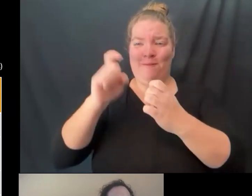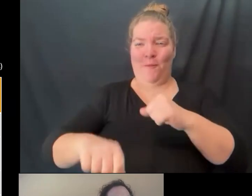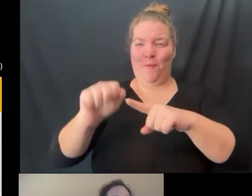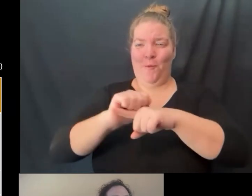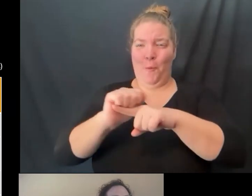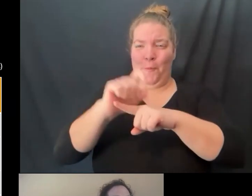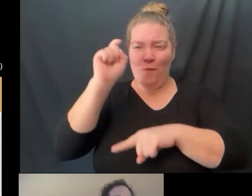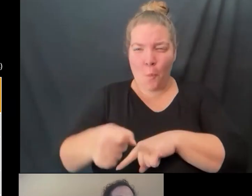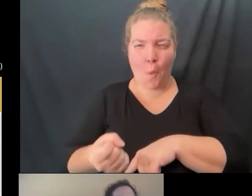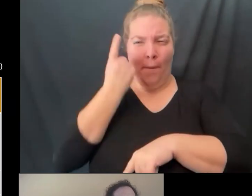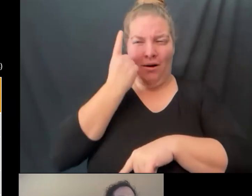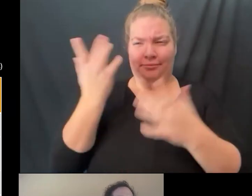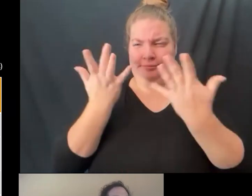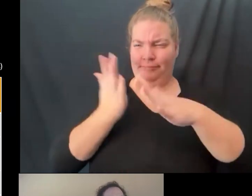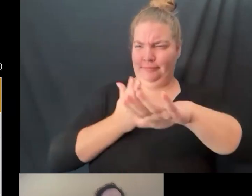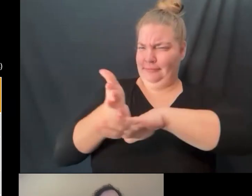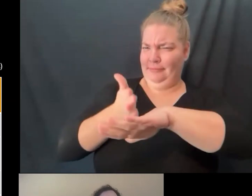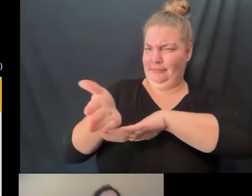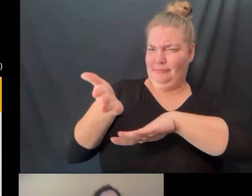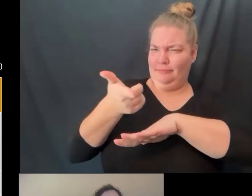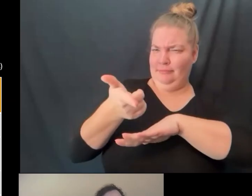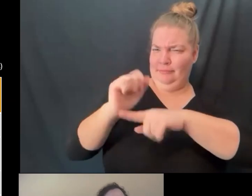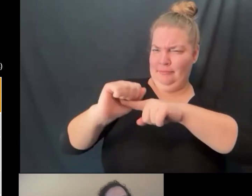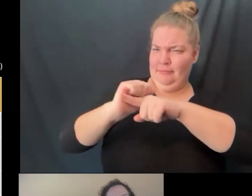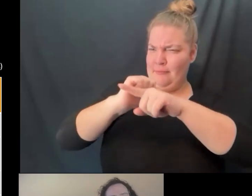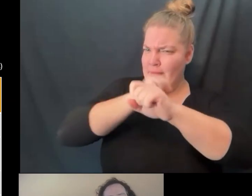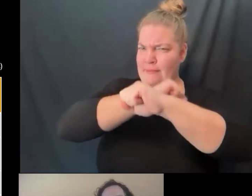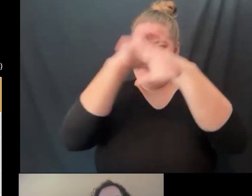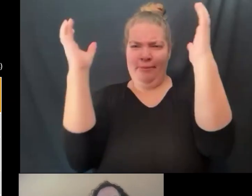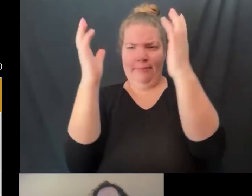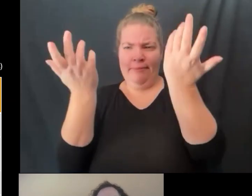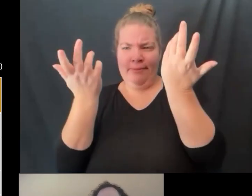have to train up on digital accessibility. And we'll unpack that as well.